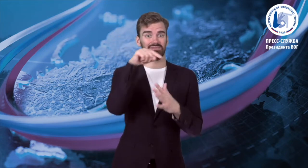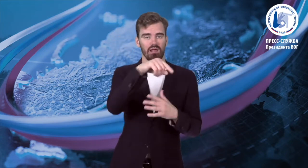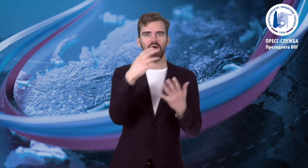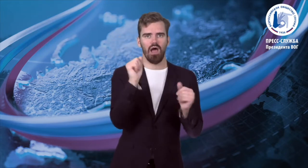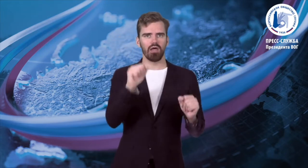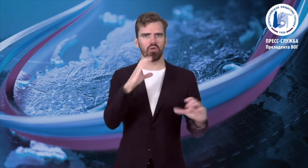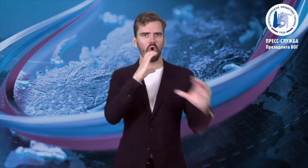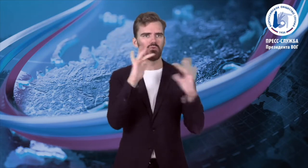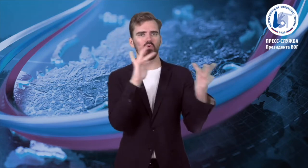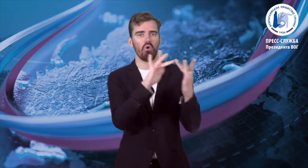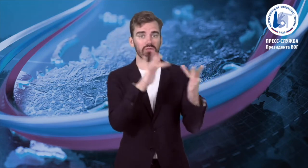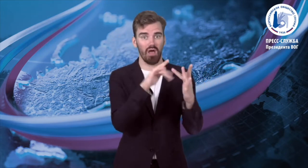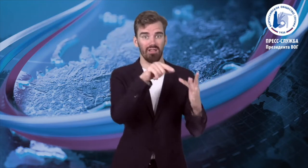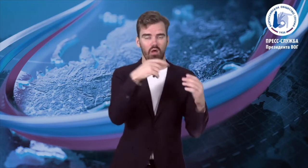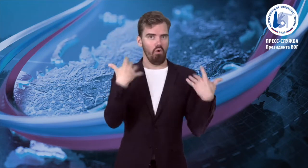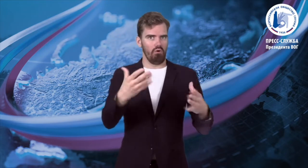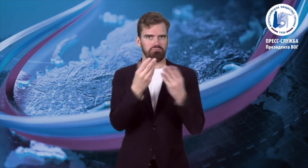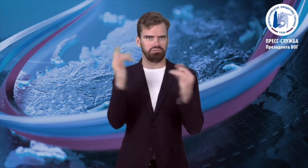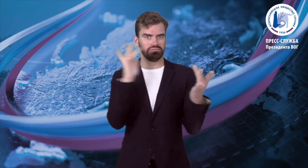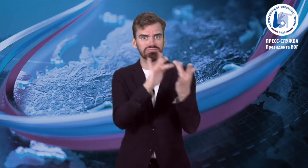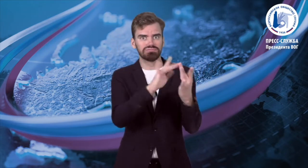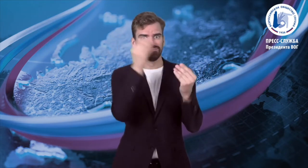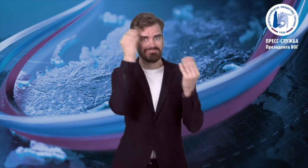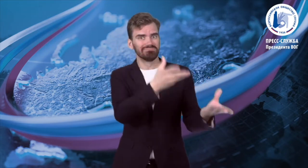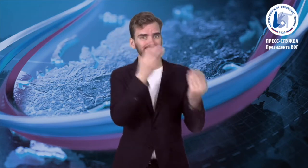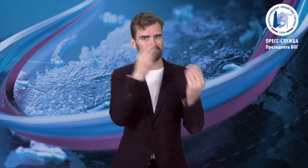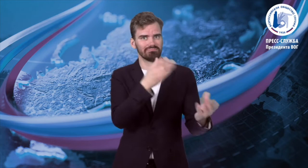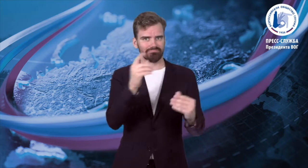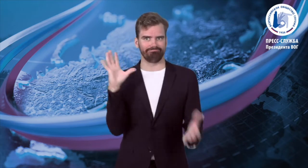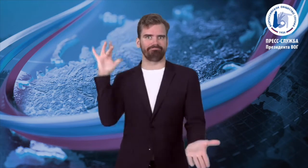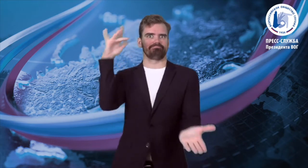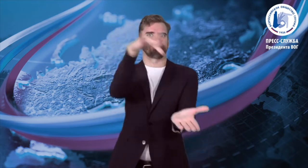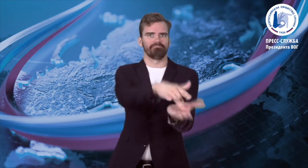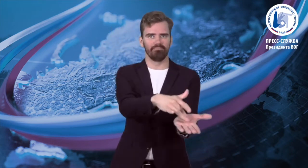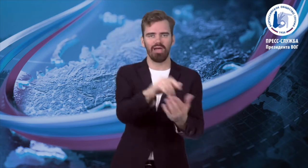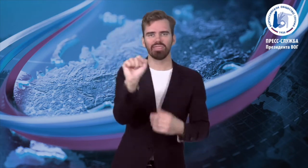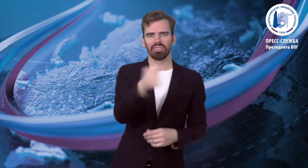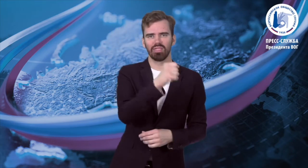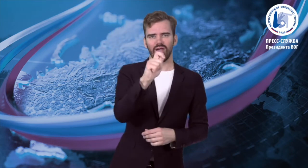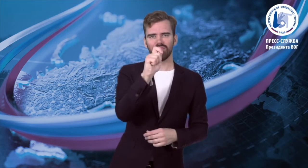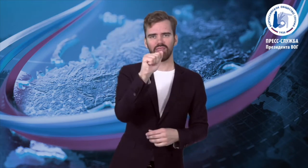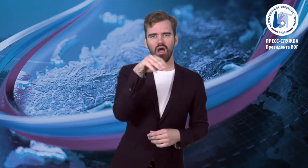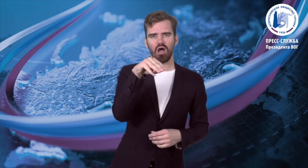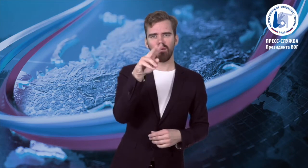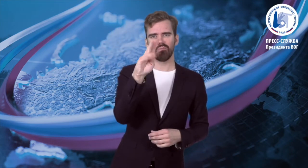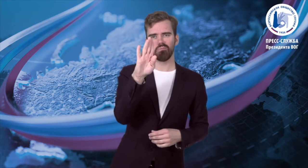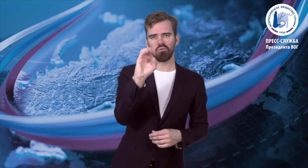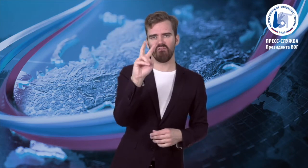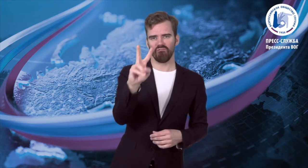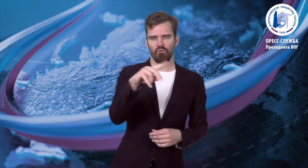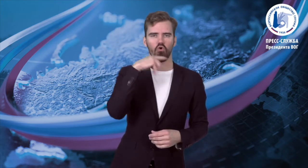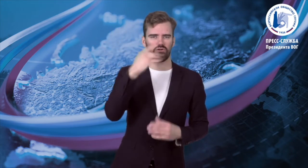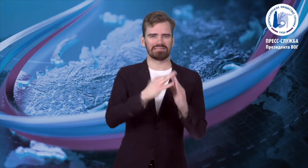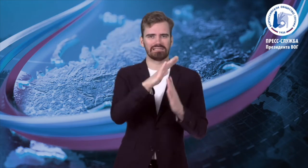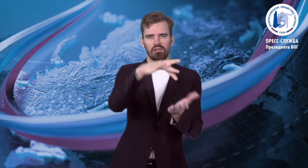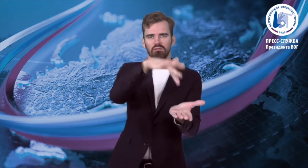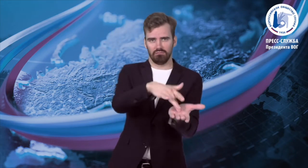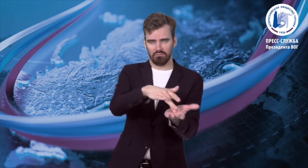received messages from deaf refugees who came to Tambov from Mariupol. In Mariupol, after a special operation to unblock the city,